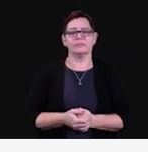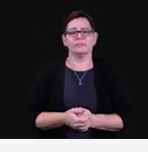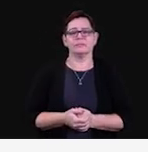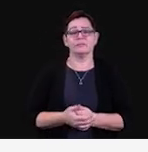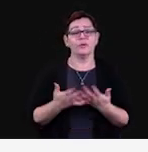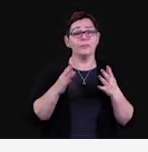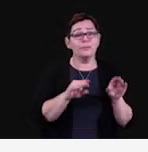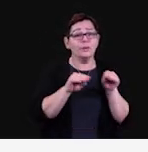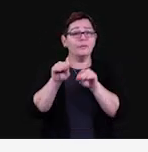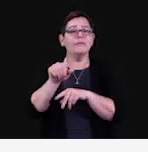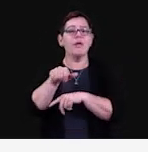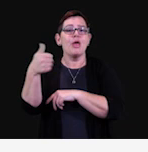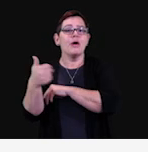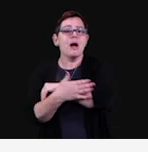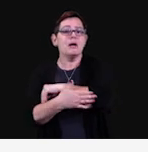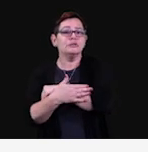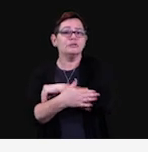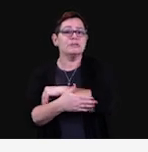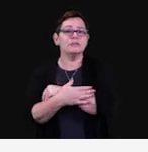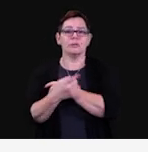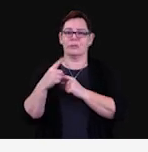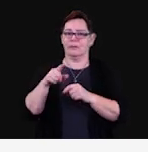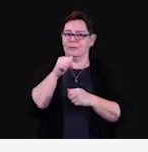This is different from taking a vacation in another country;